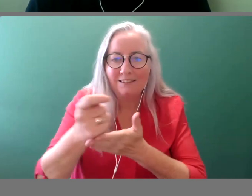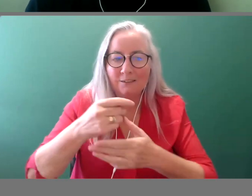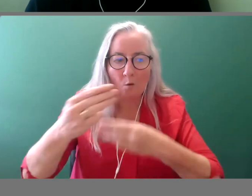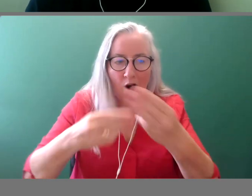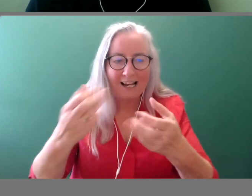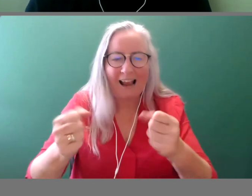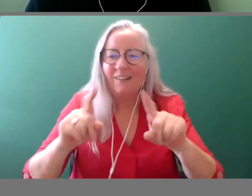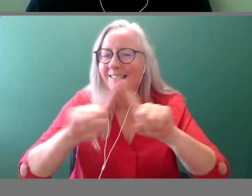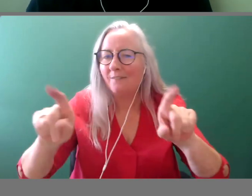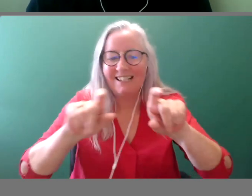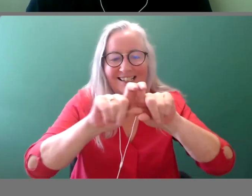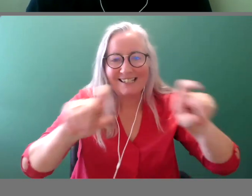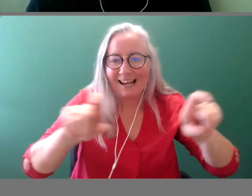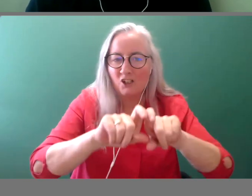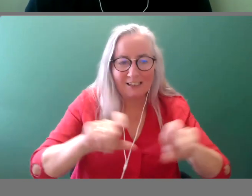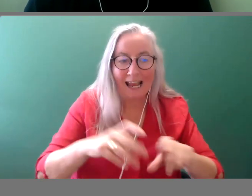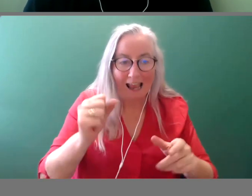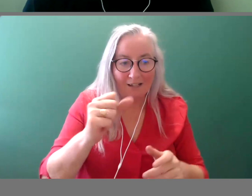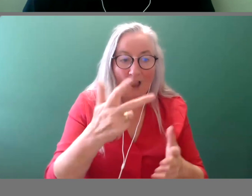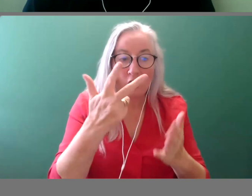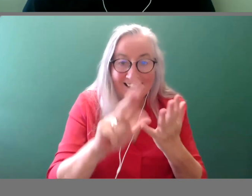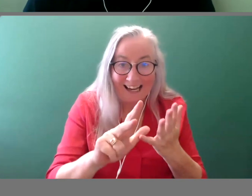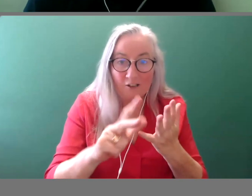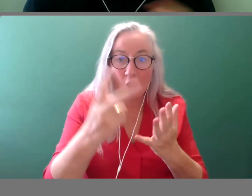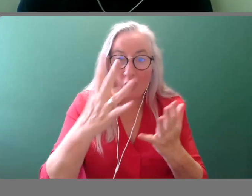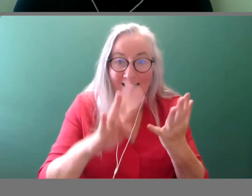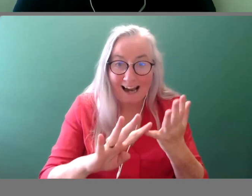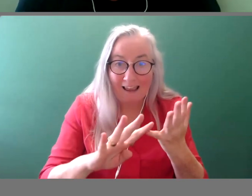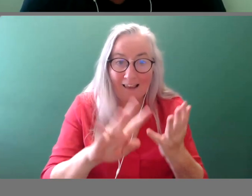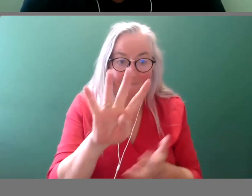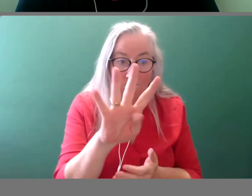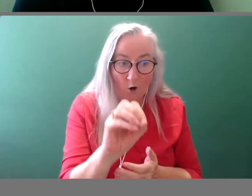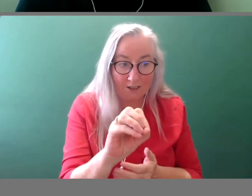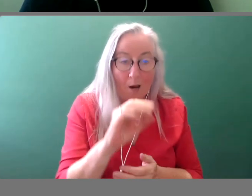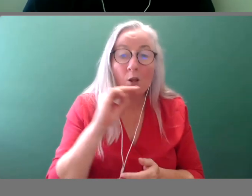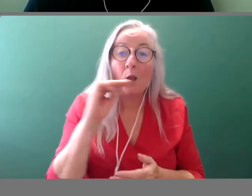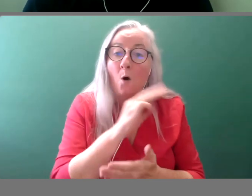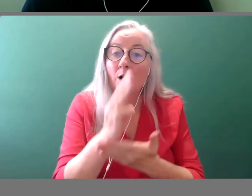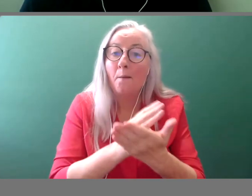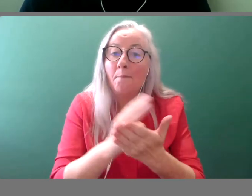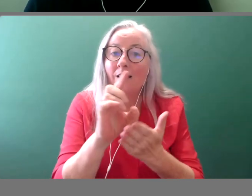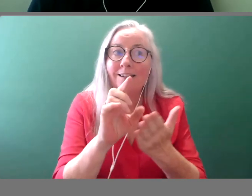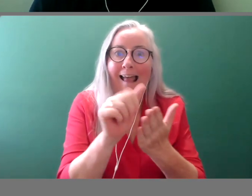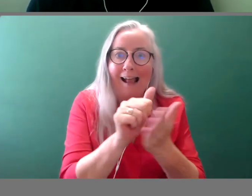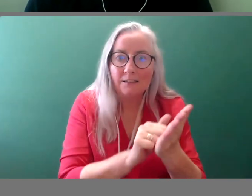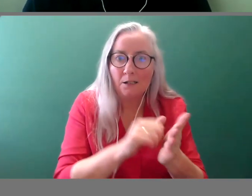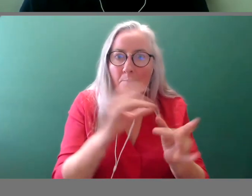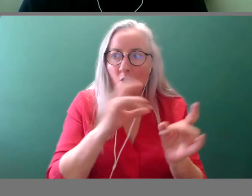the Act, 38, 39 and 40. But the core of the Act is to ensure heritage sites are accessible